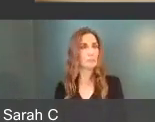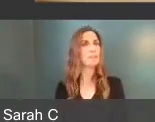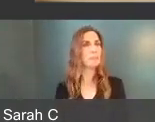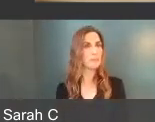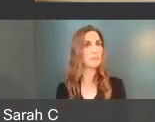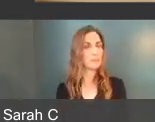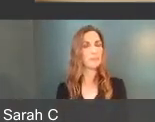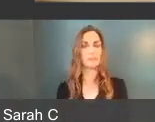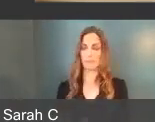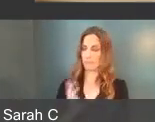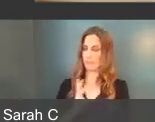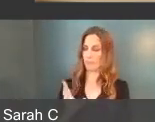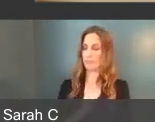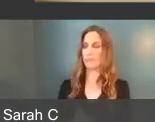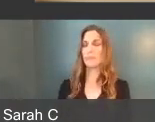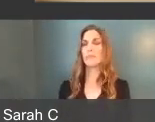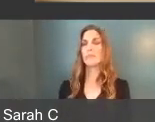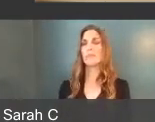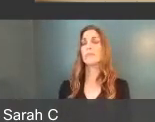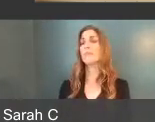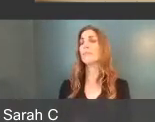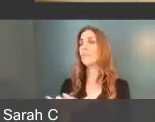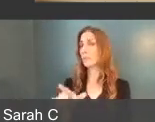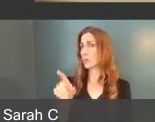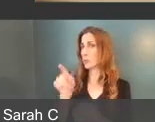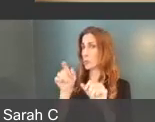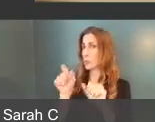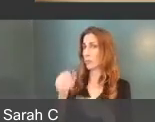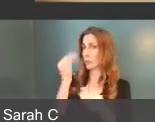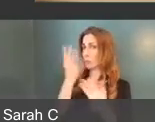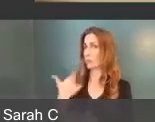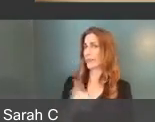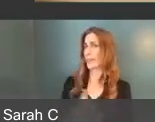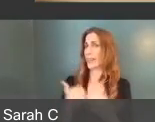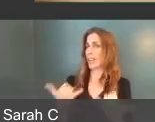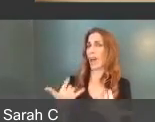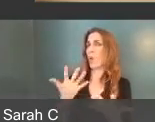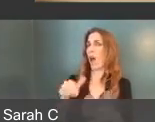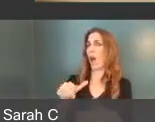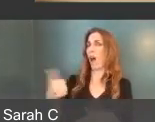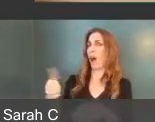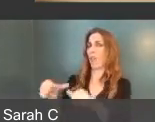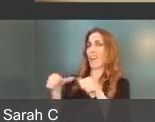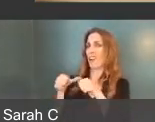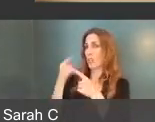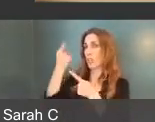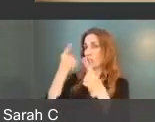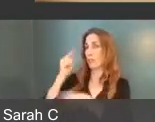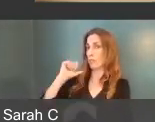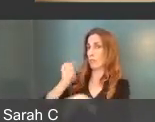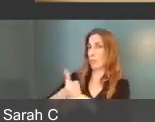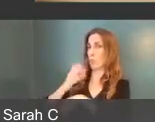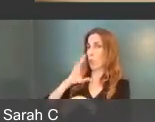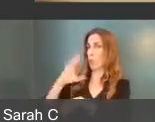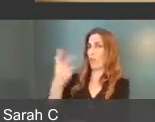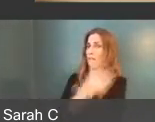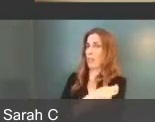[Reporter] Okay. Are you at liberty to say right now what other, what other area you are considering opening a vaccination site?